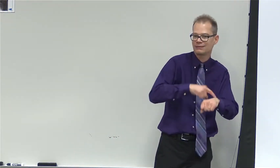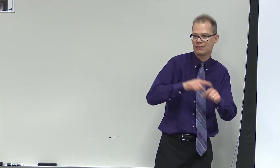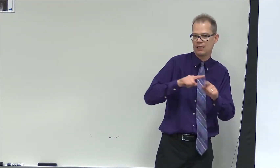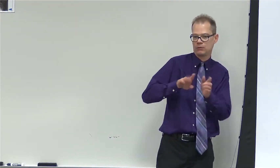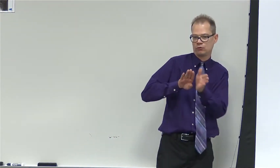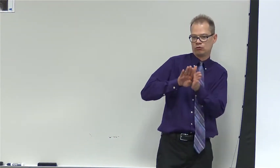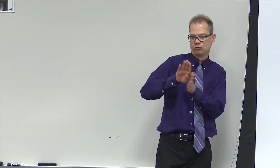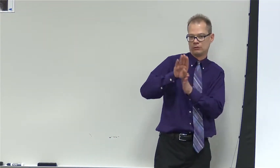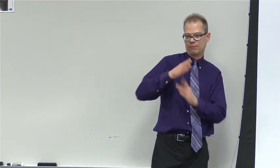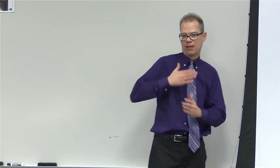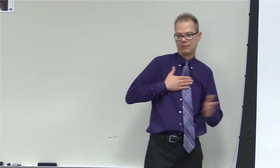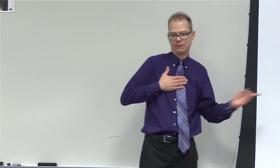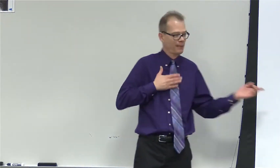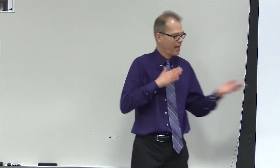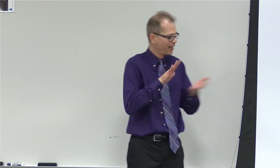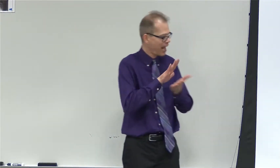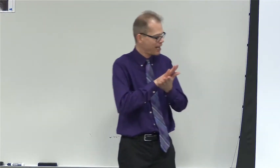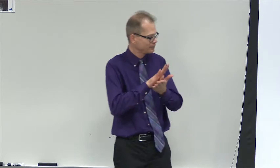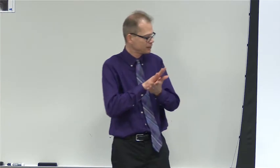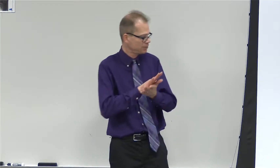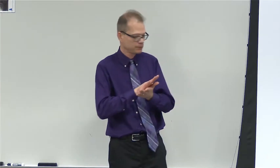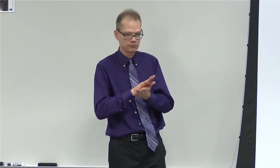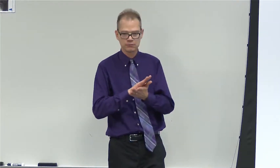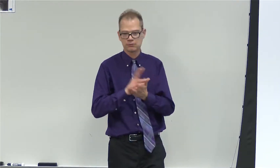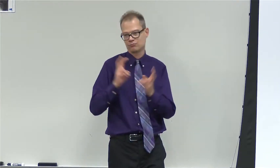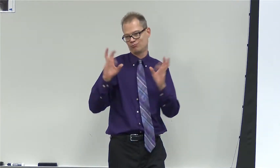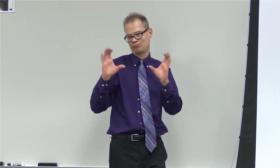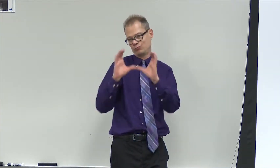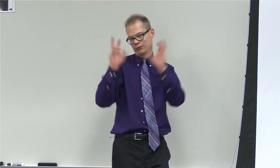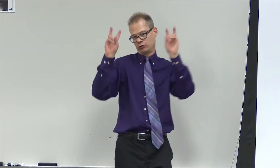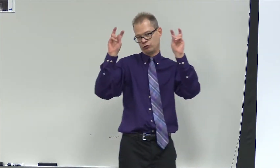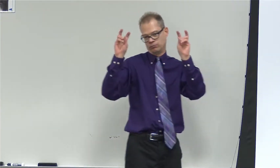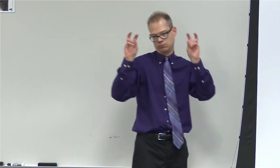And I had some protected time to develop my academic credentials.